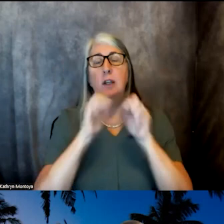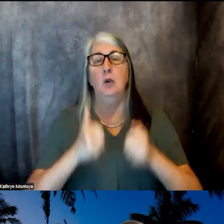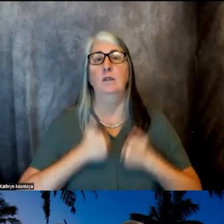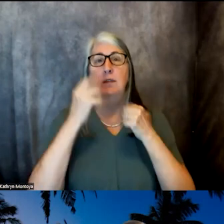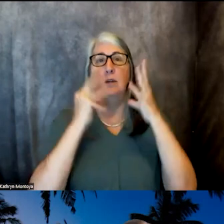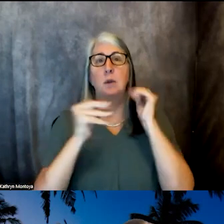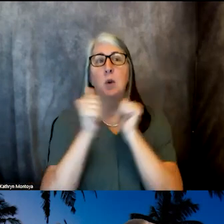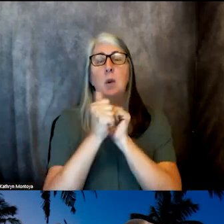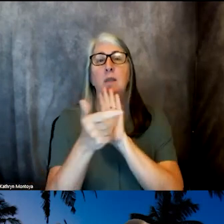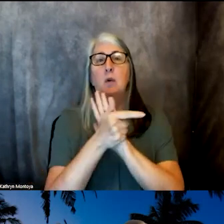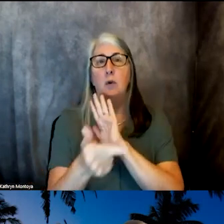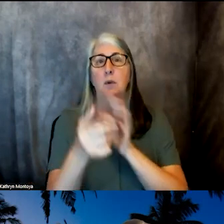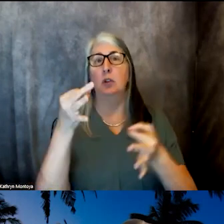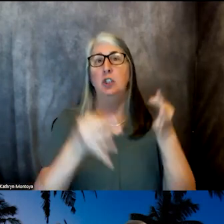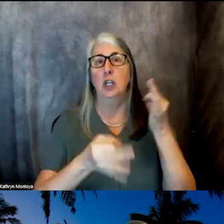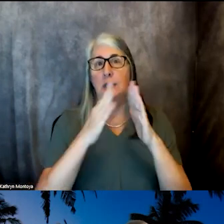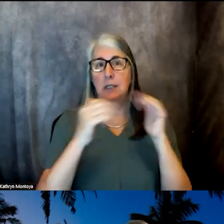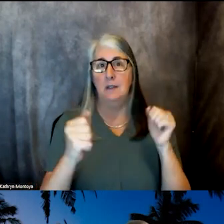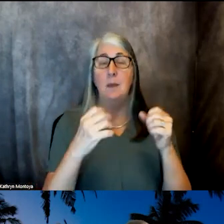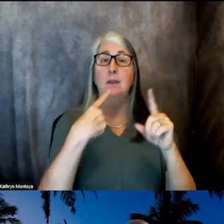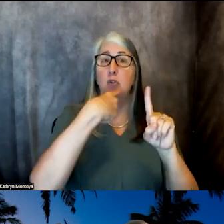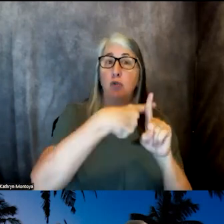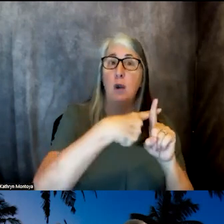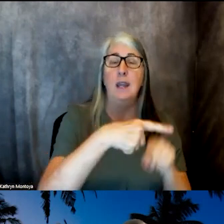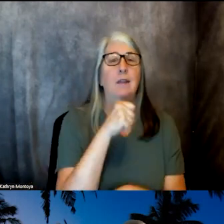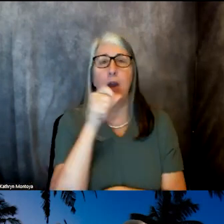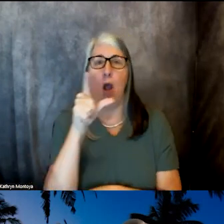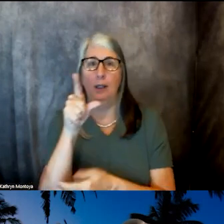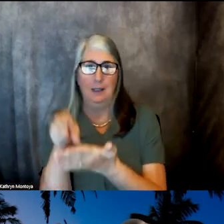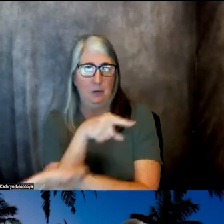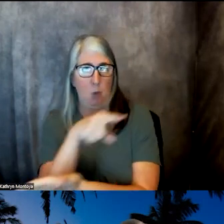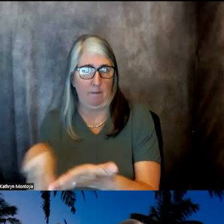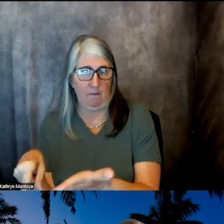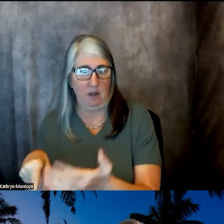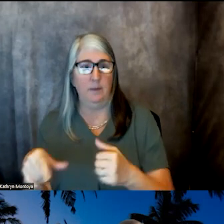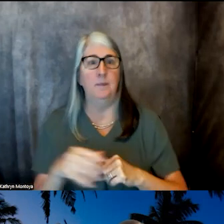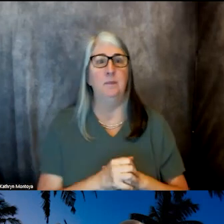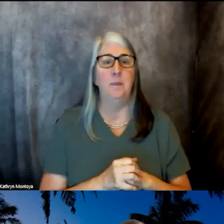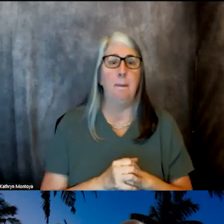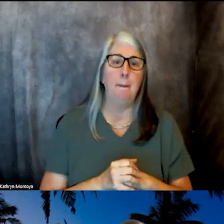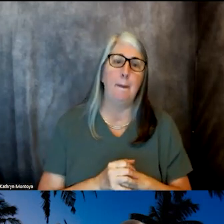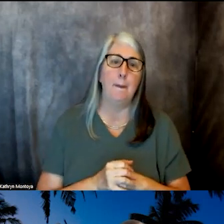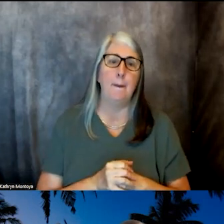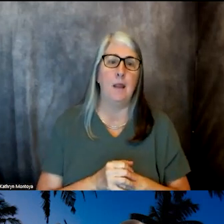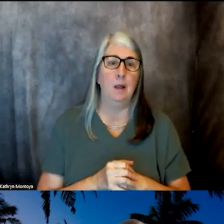SYSTEM AS A STRENGTH. THF IS ENSURES THAT YOU ARE MAKING FAIR